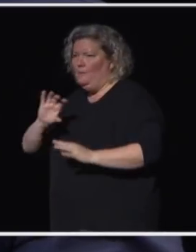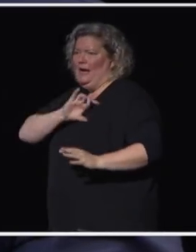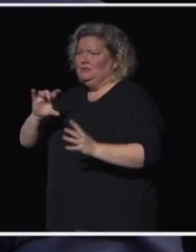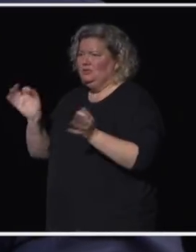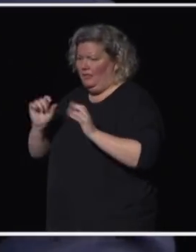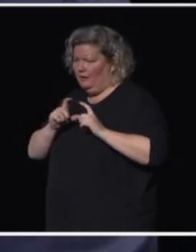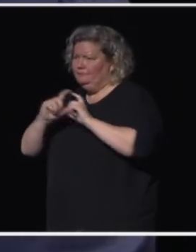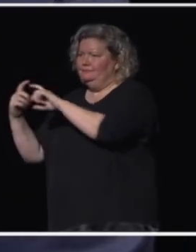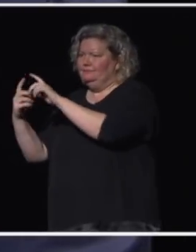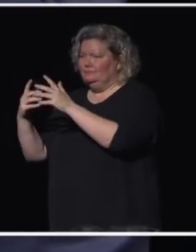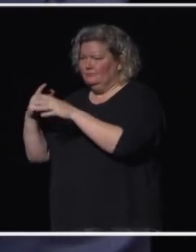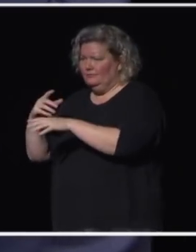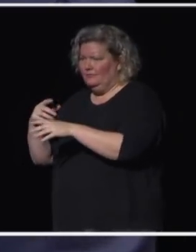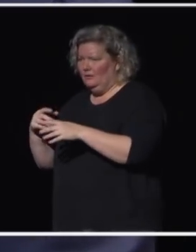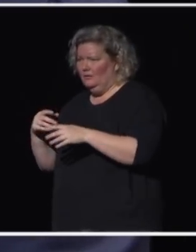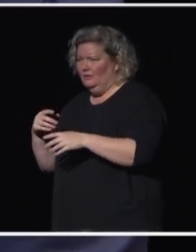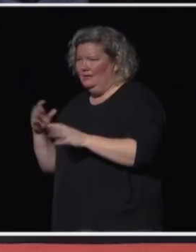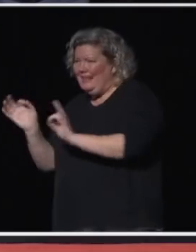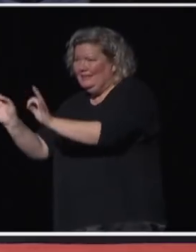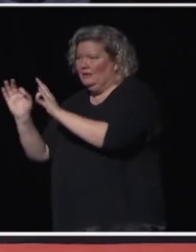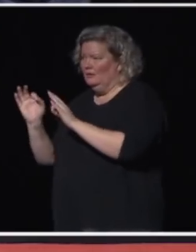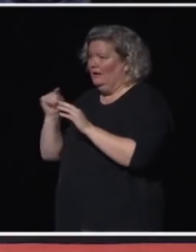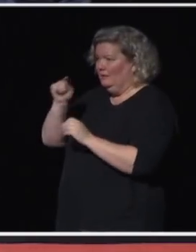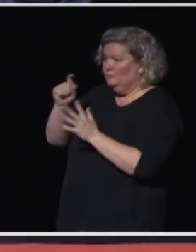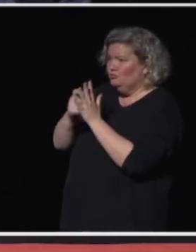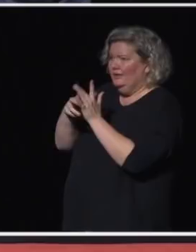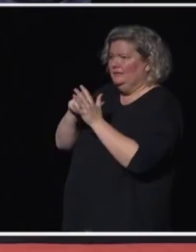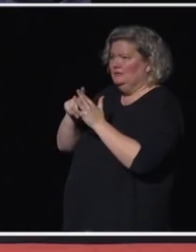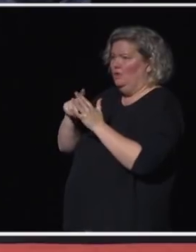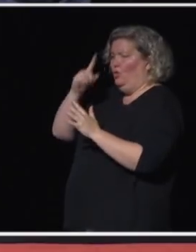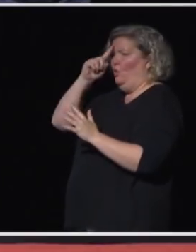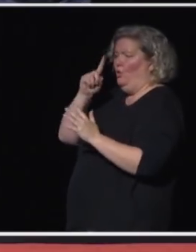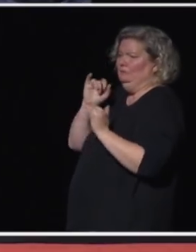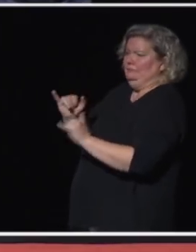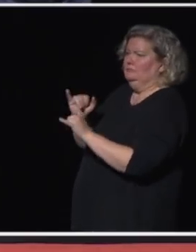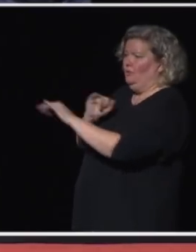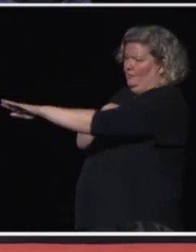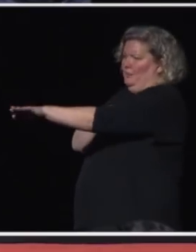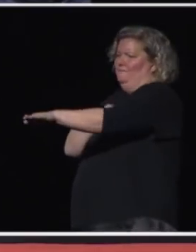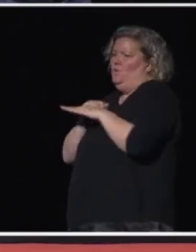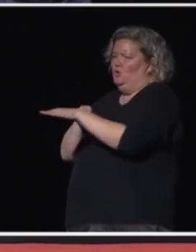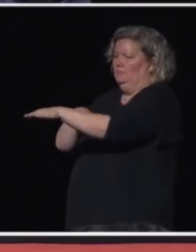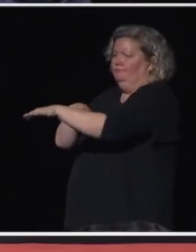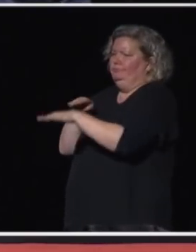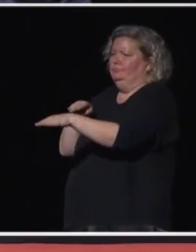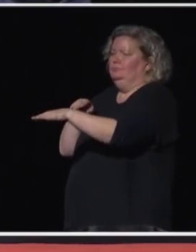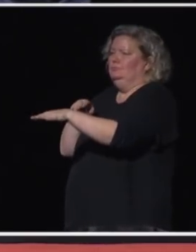I might assume you have ill intent towards me. And the cop shot Prince. He did not lose his job.